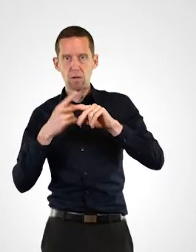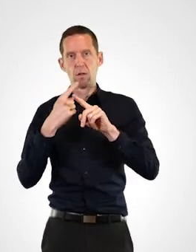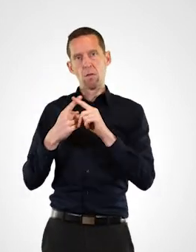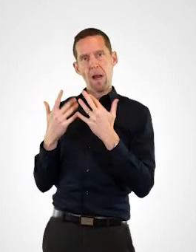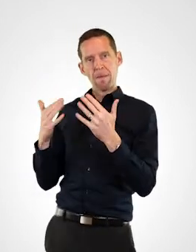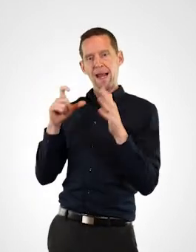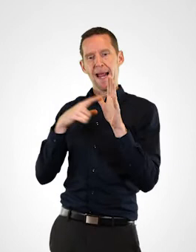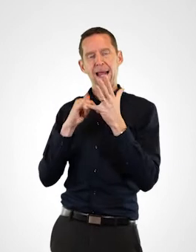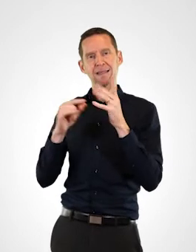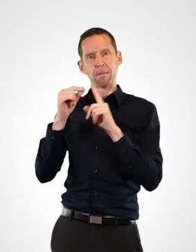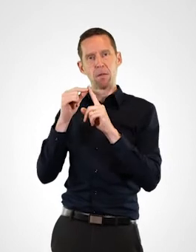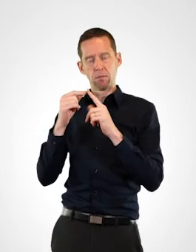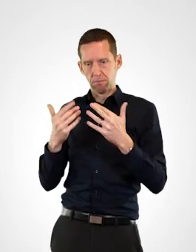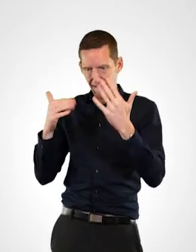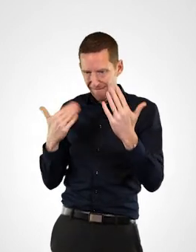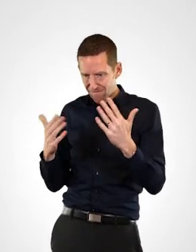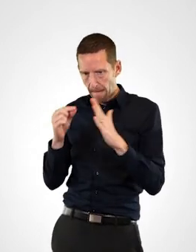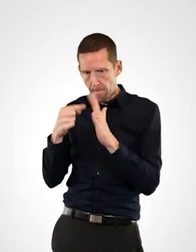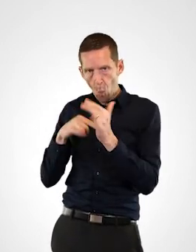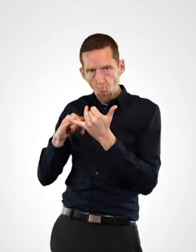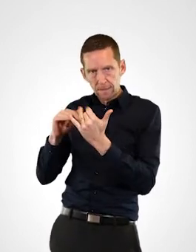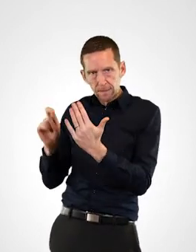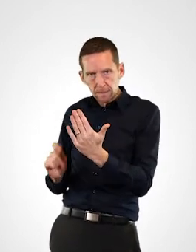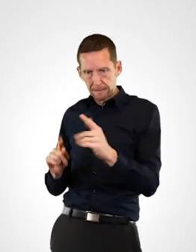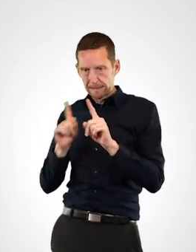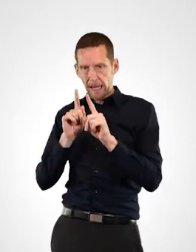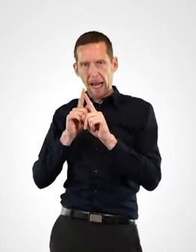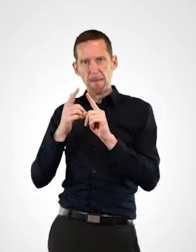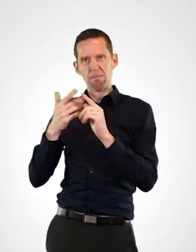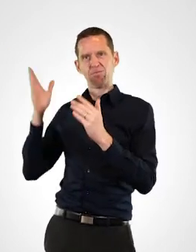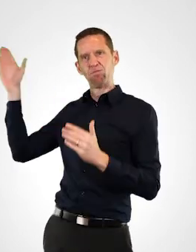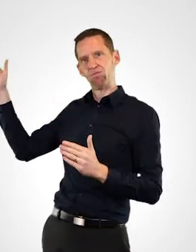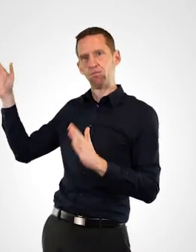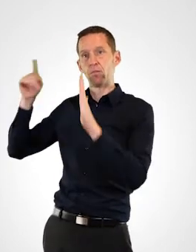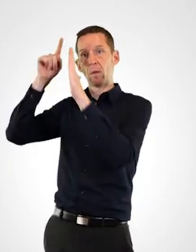and the percent of CASP points earned at the same interval.